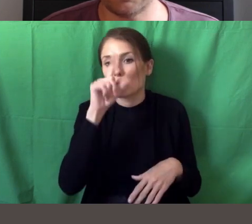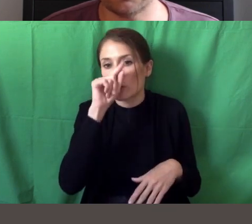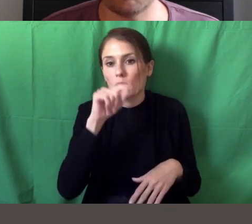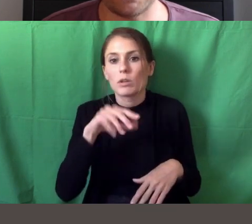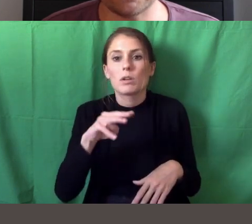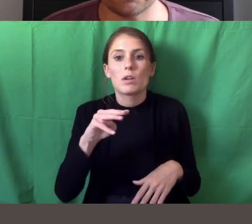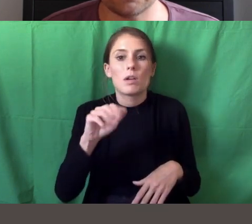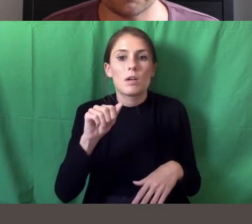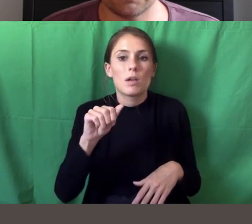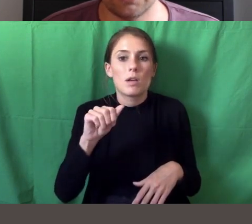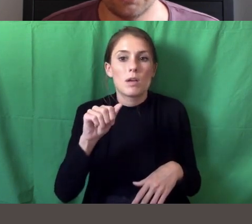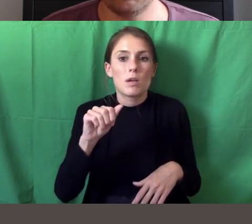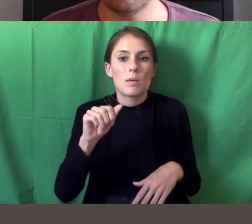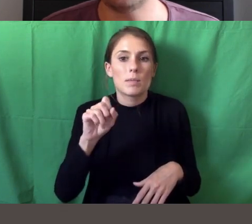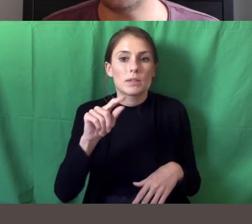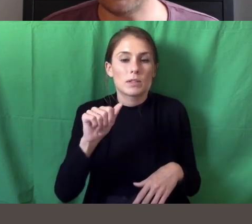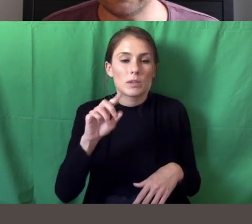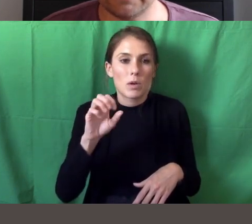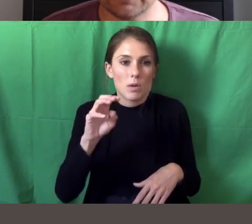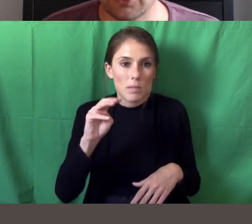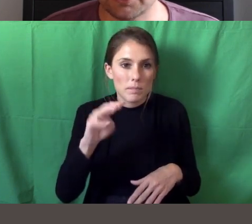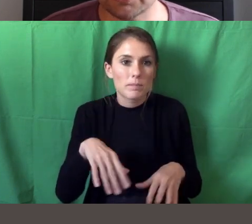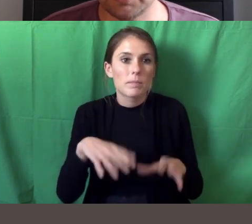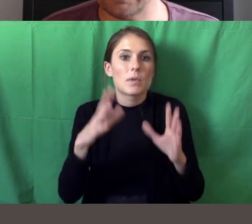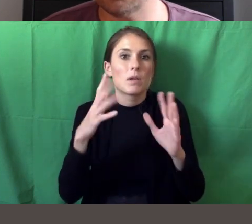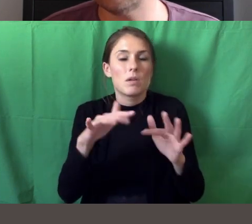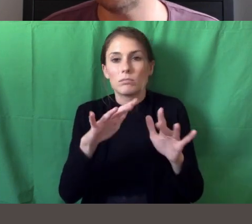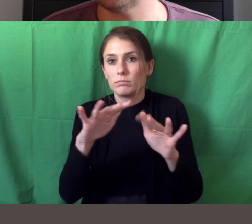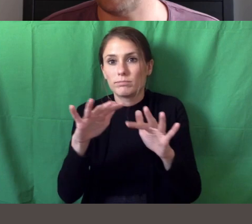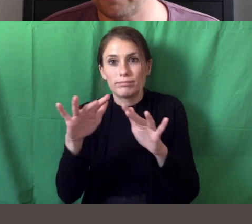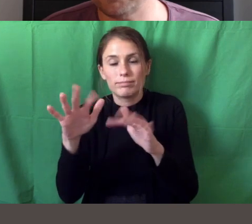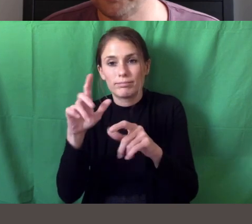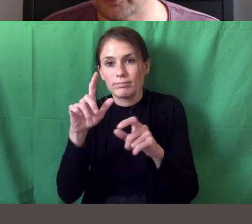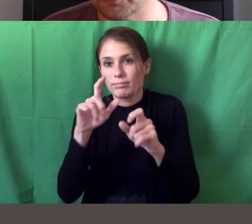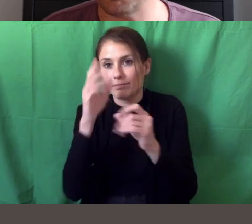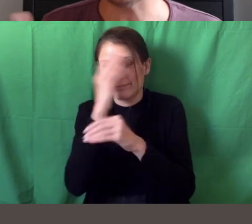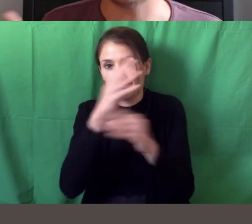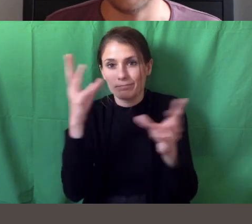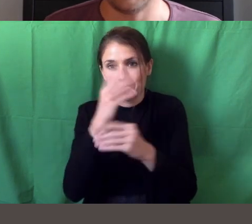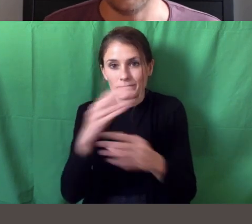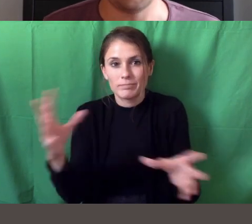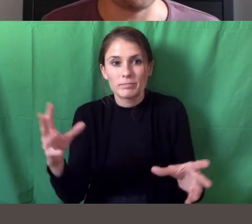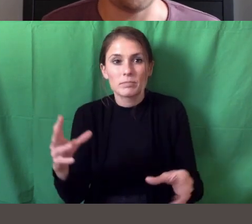blog posts. We posted on Twitter and on Mastodon. We gave lightning talks. We announced it on the